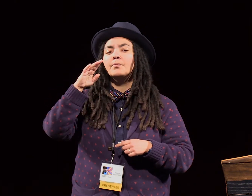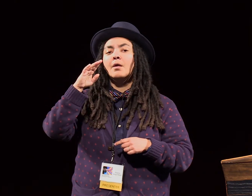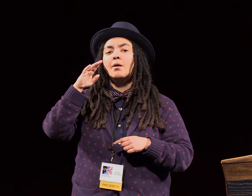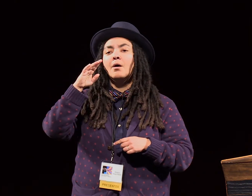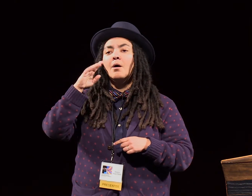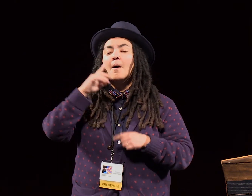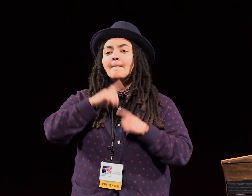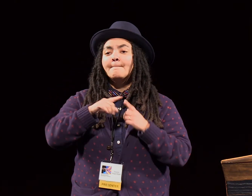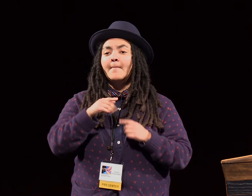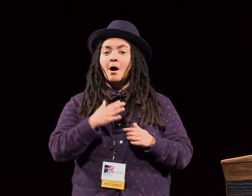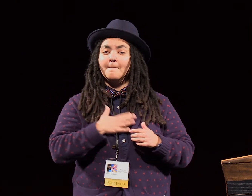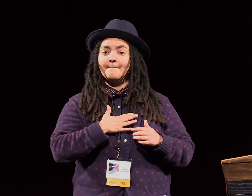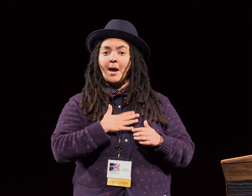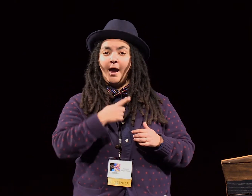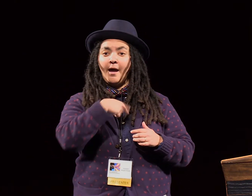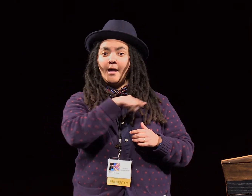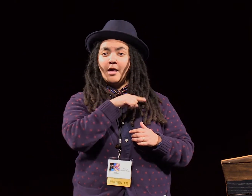Some people sign it like this--"tomboy."